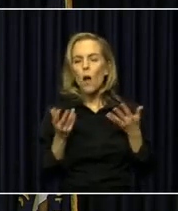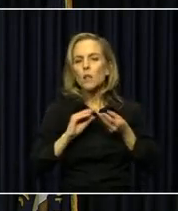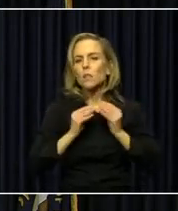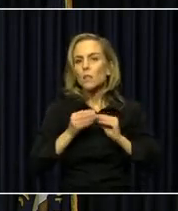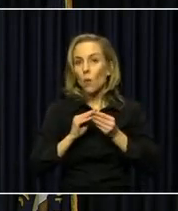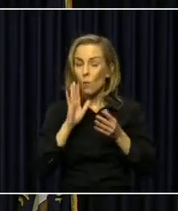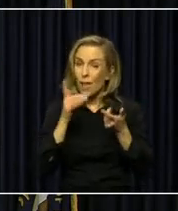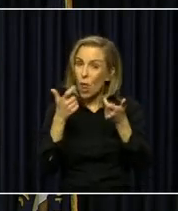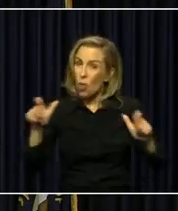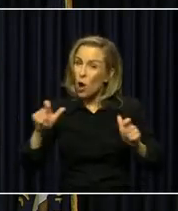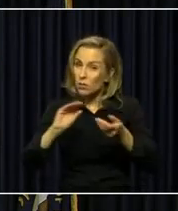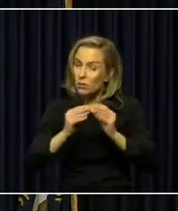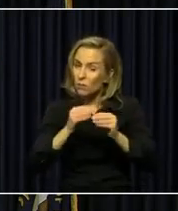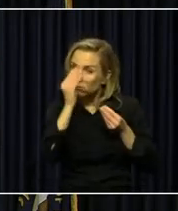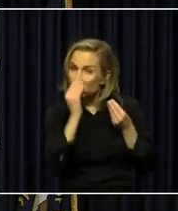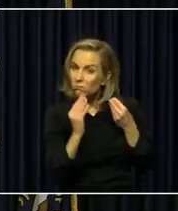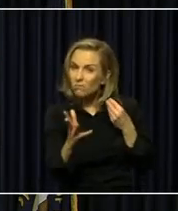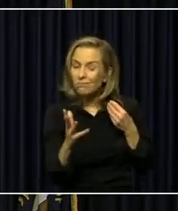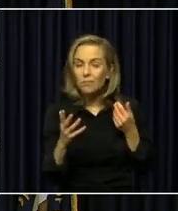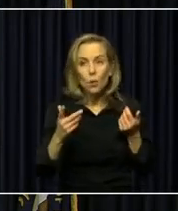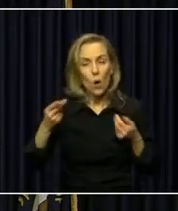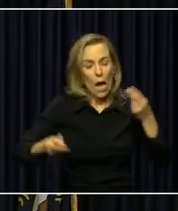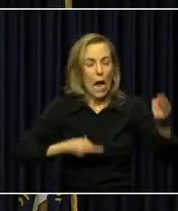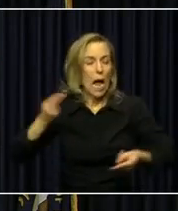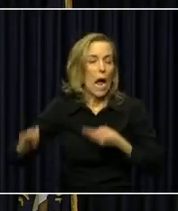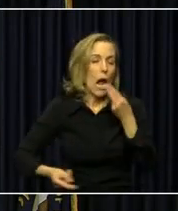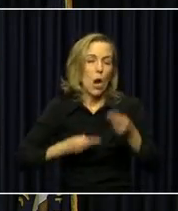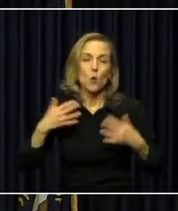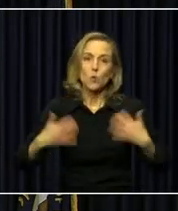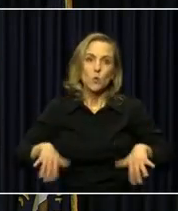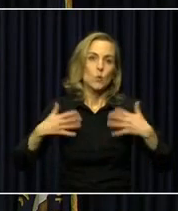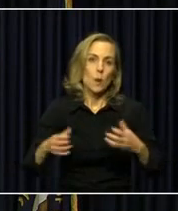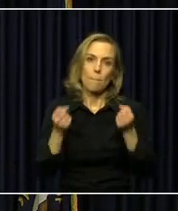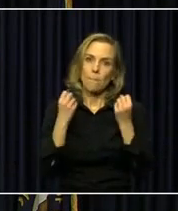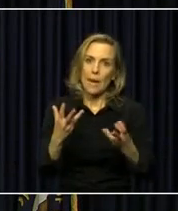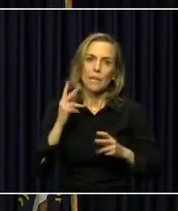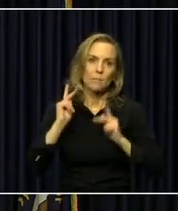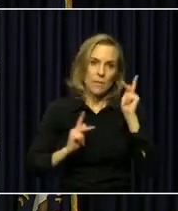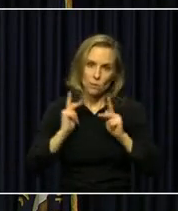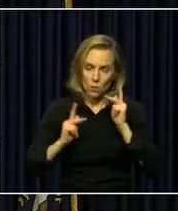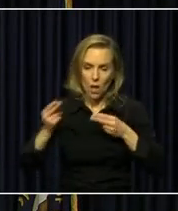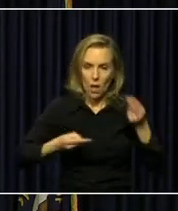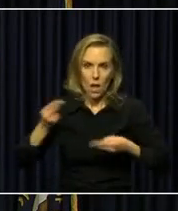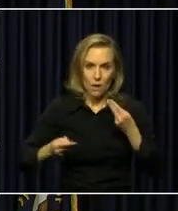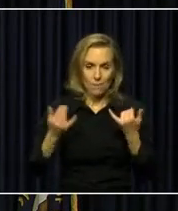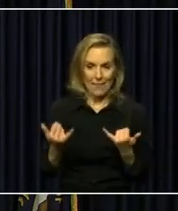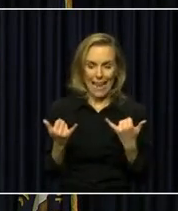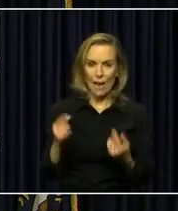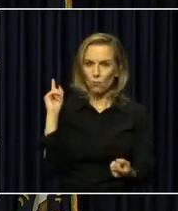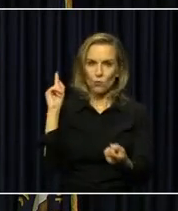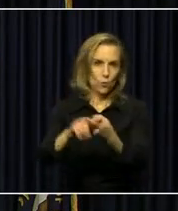THAT AREN'T DATA-DRIVEN AND BY THE SCIENCE. IF WE'RE GOING TO PASS THE TEST OF HUMANITY, IT'S NOT GOING TO